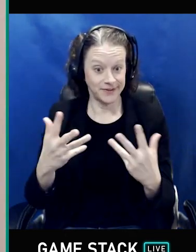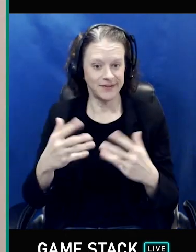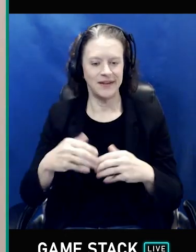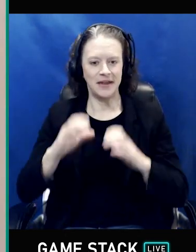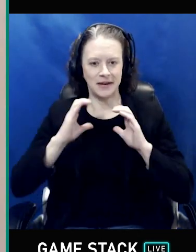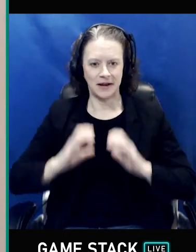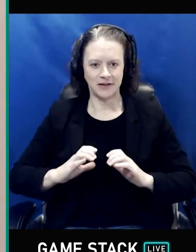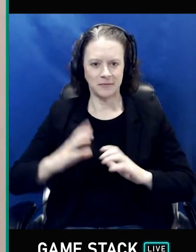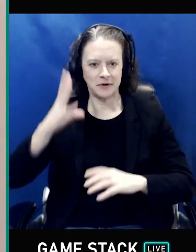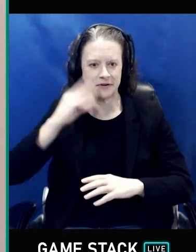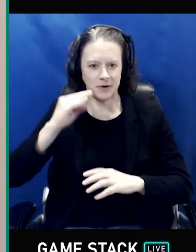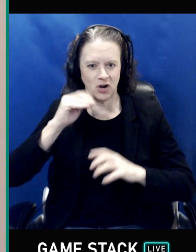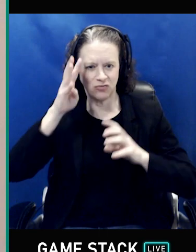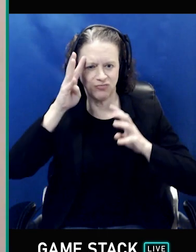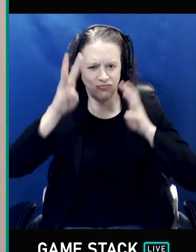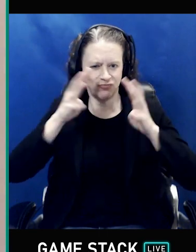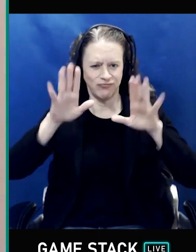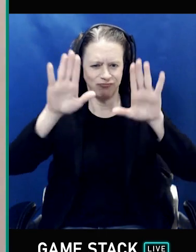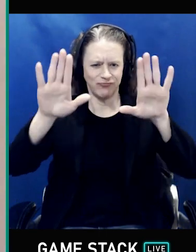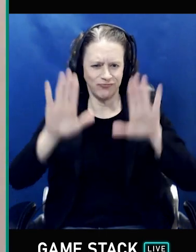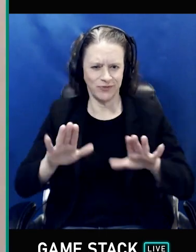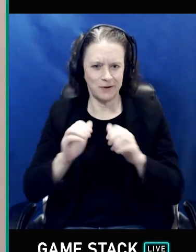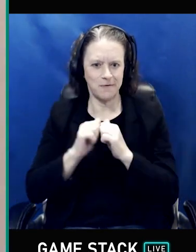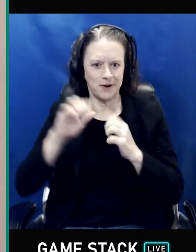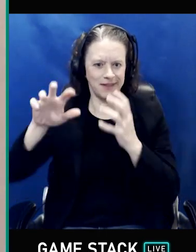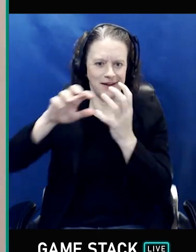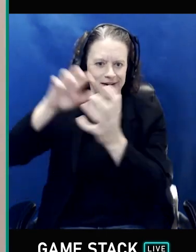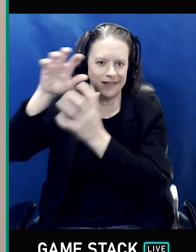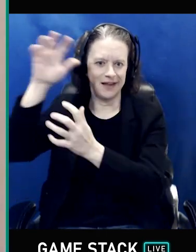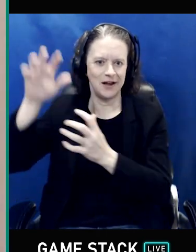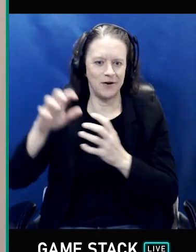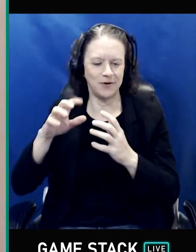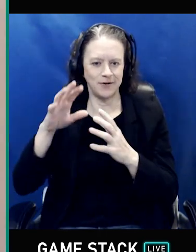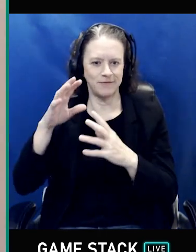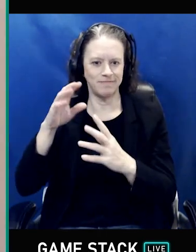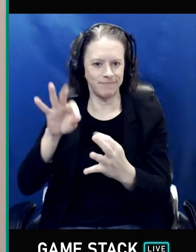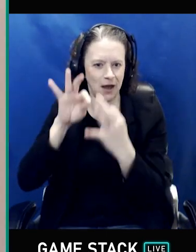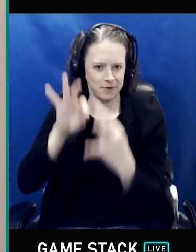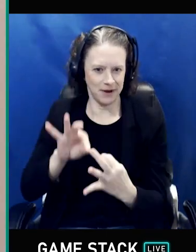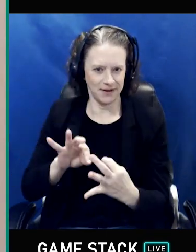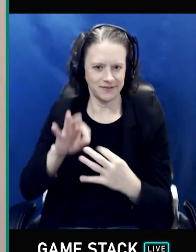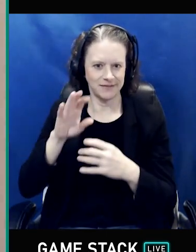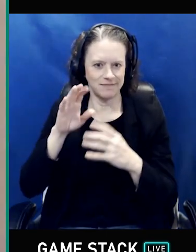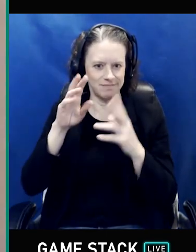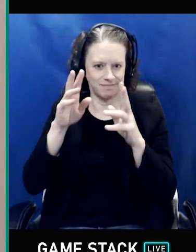with cloud-optimized titles. Over the past few months we have made some incredible